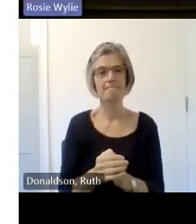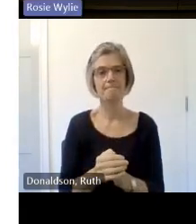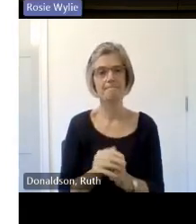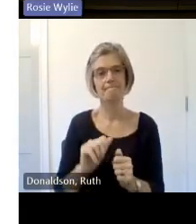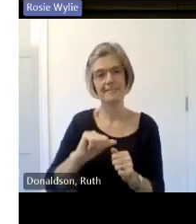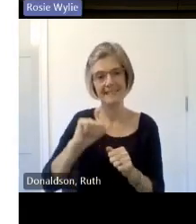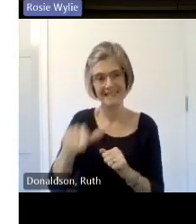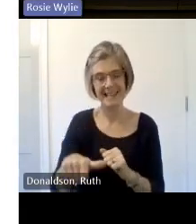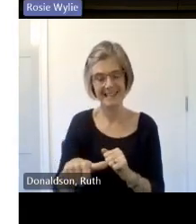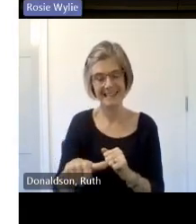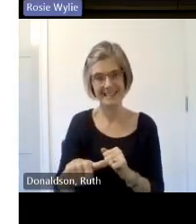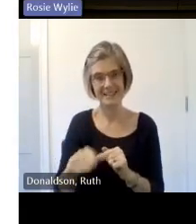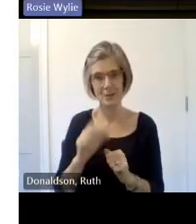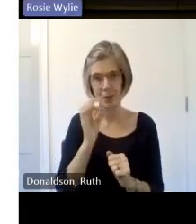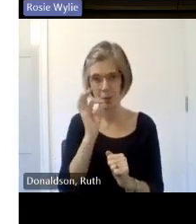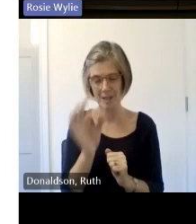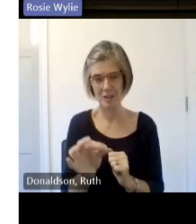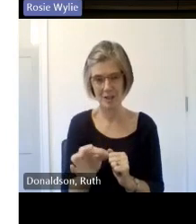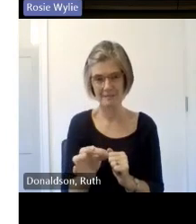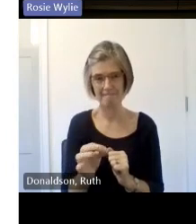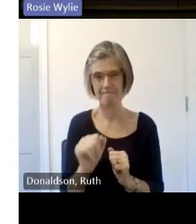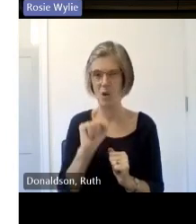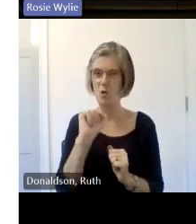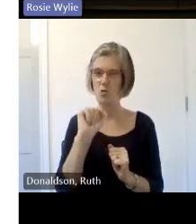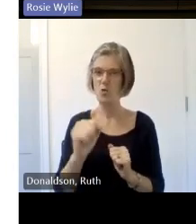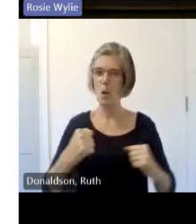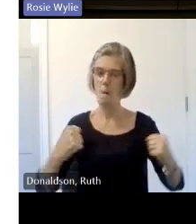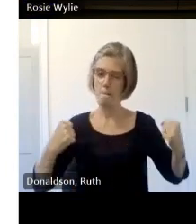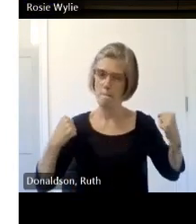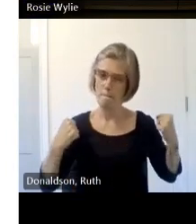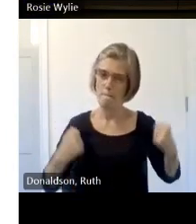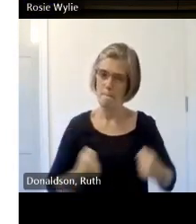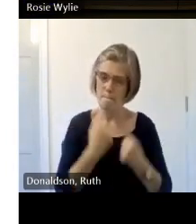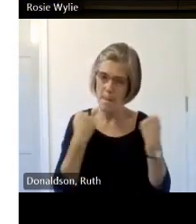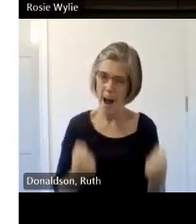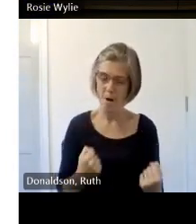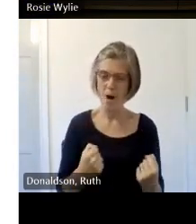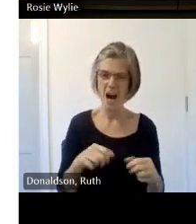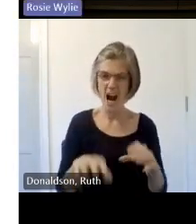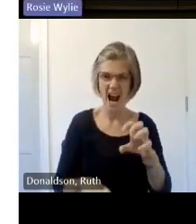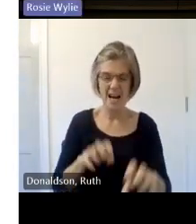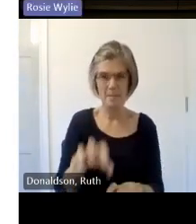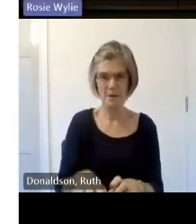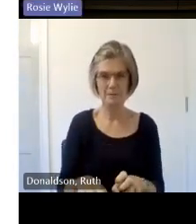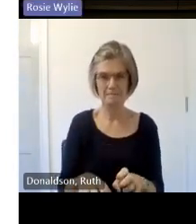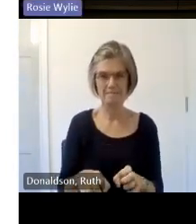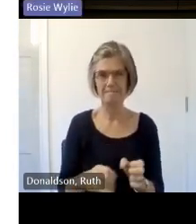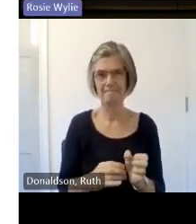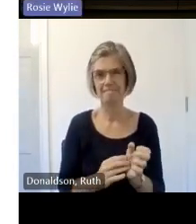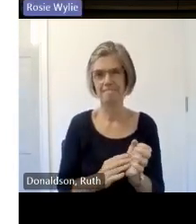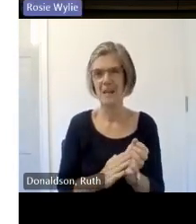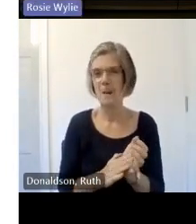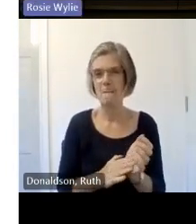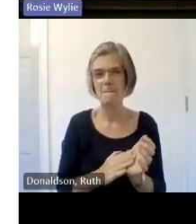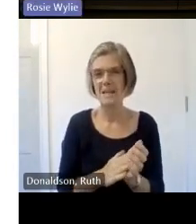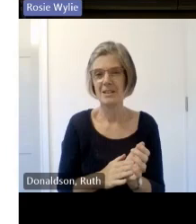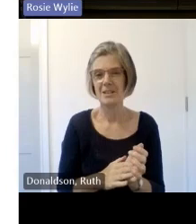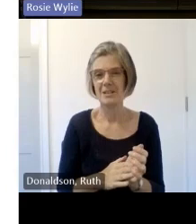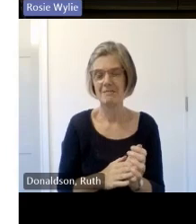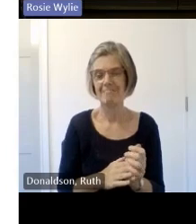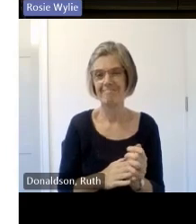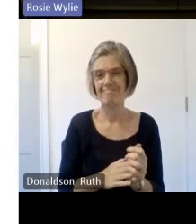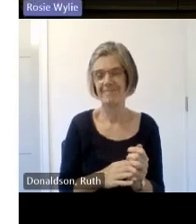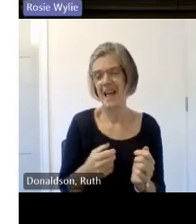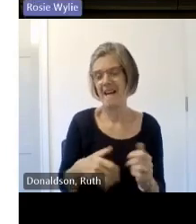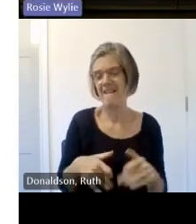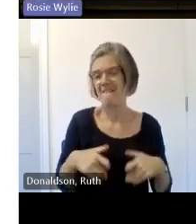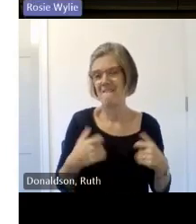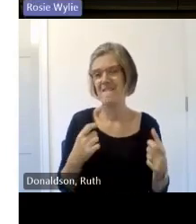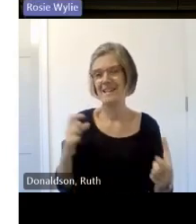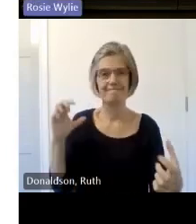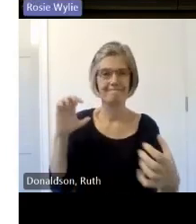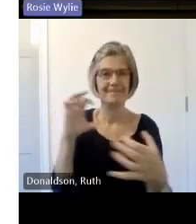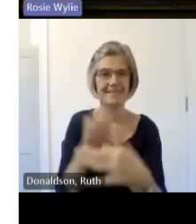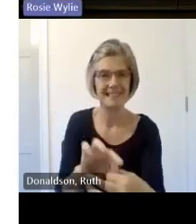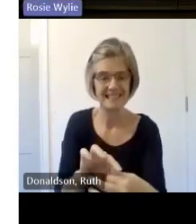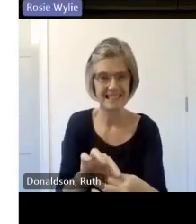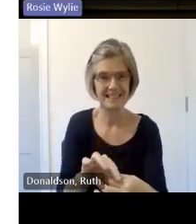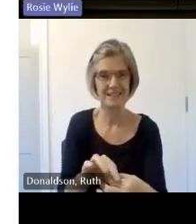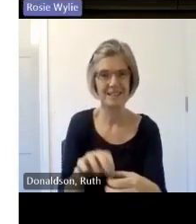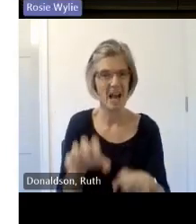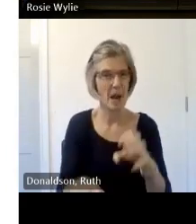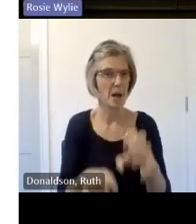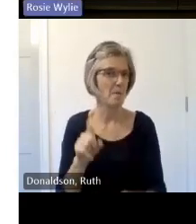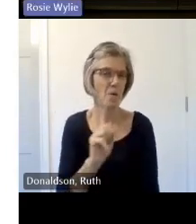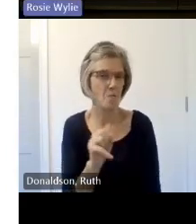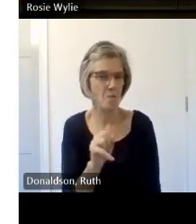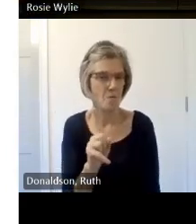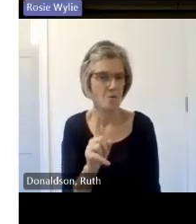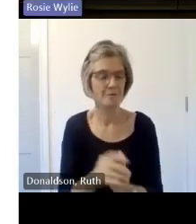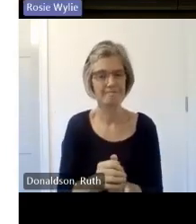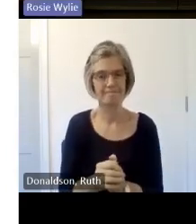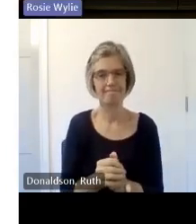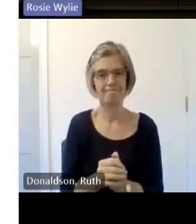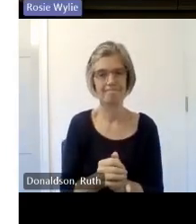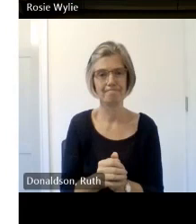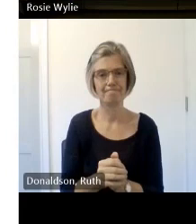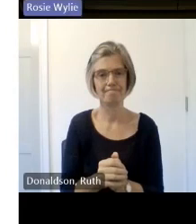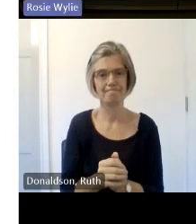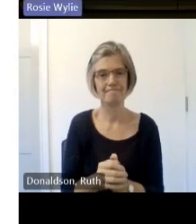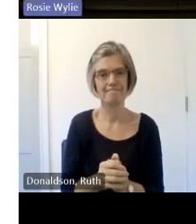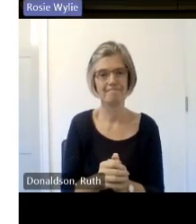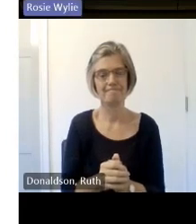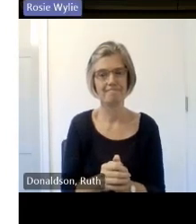okay then so what is your power animal you got a your animal what do you think I'll put mine in